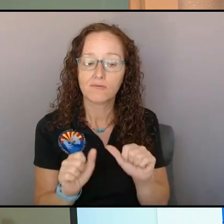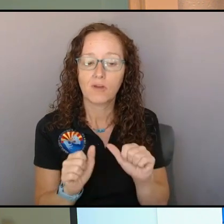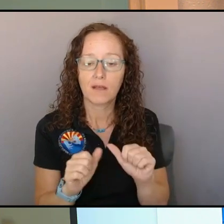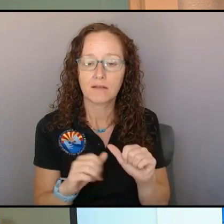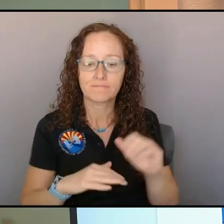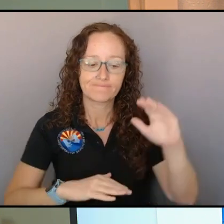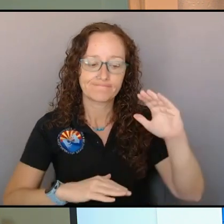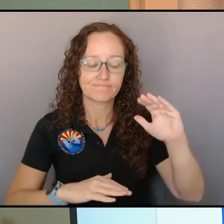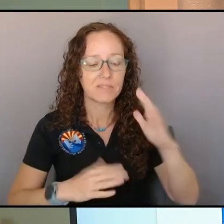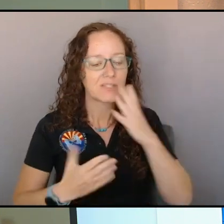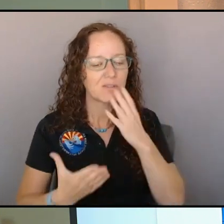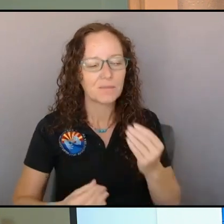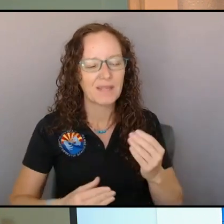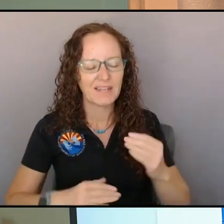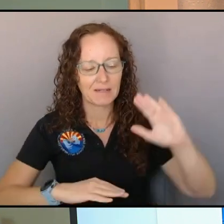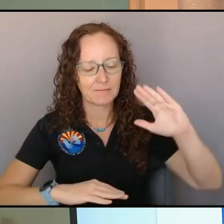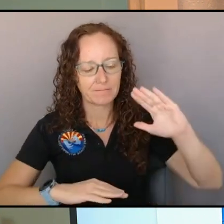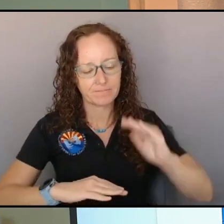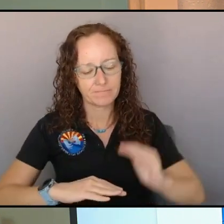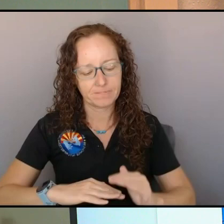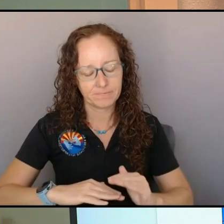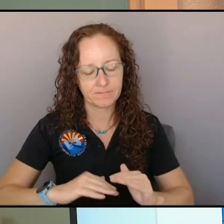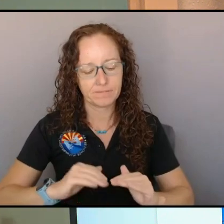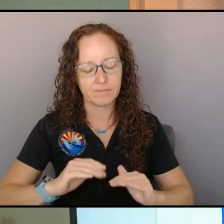for our relative humidity minimums. The instability